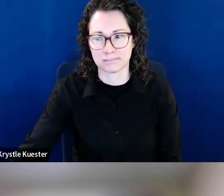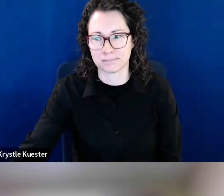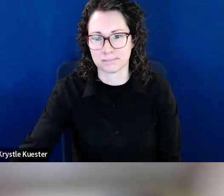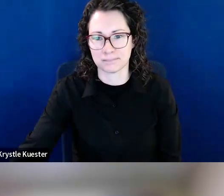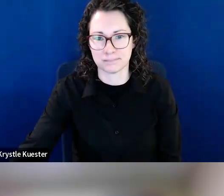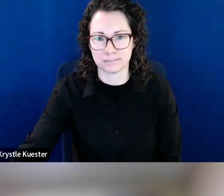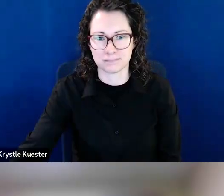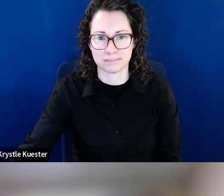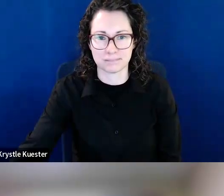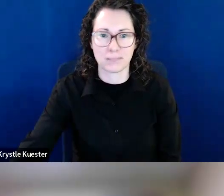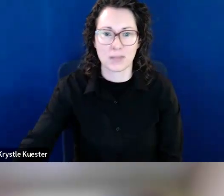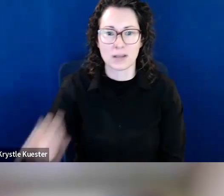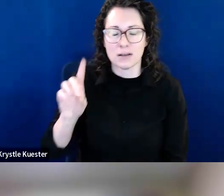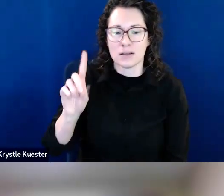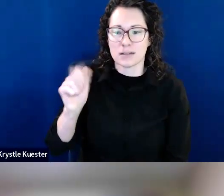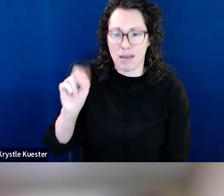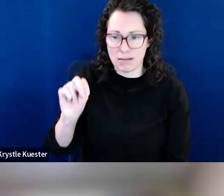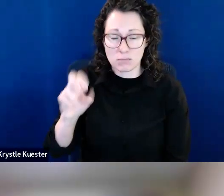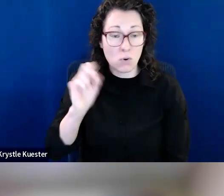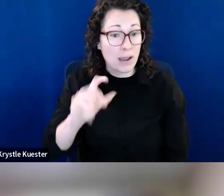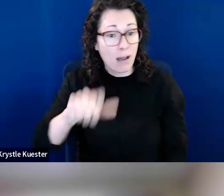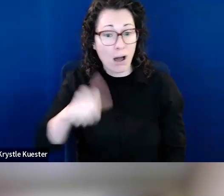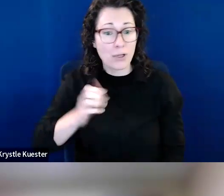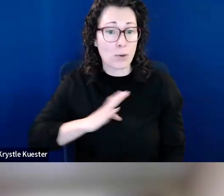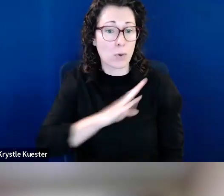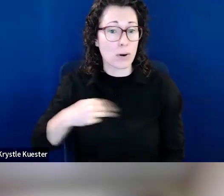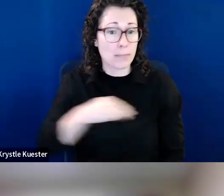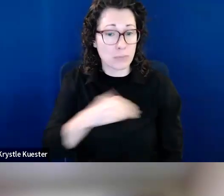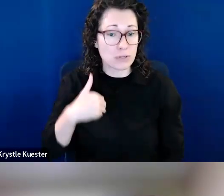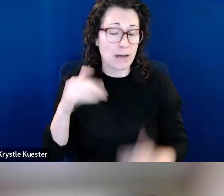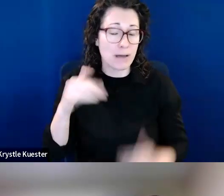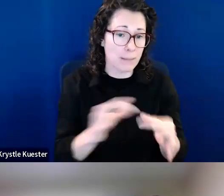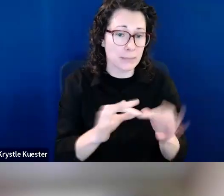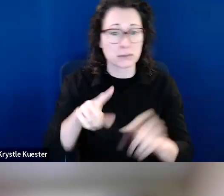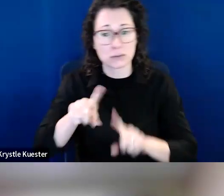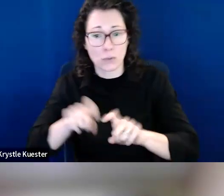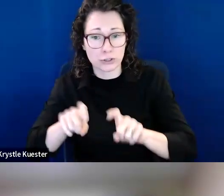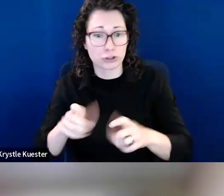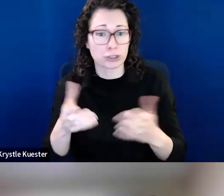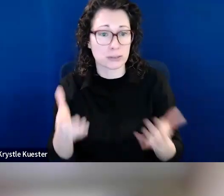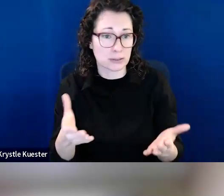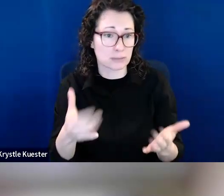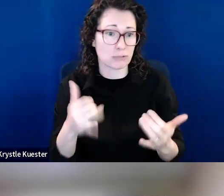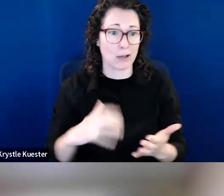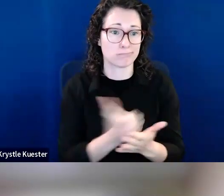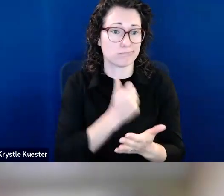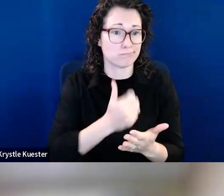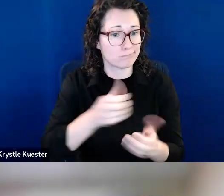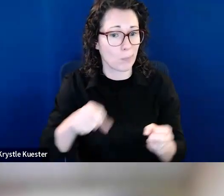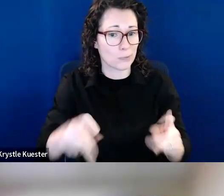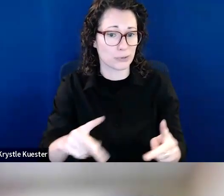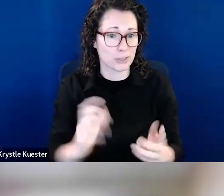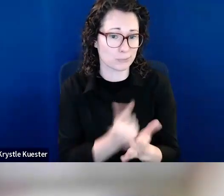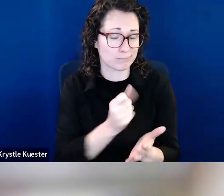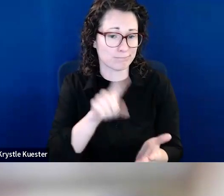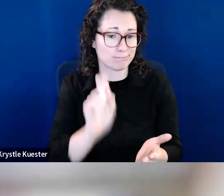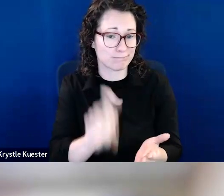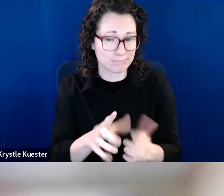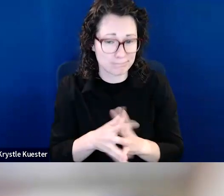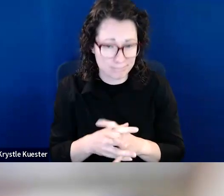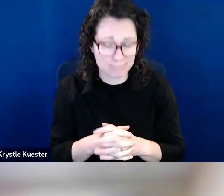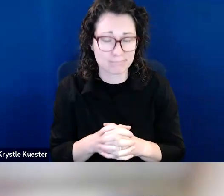Okay. Um any other board members have comments or questions? It's a great opportunity. Um, well,